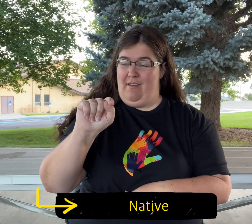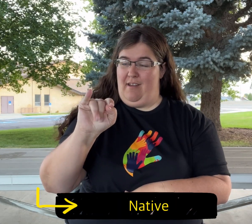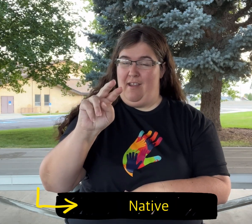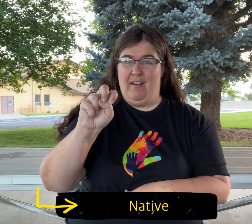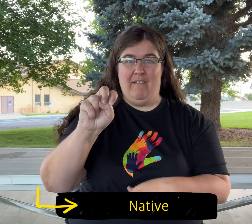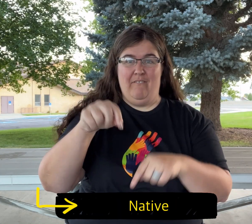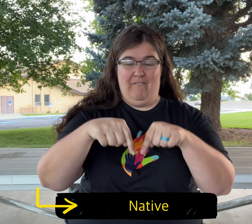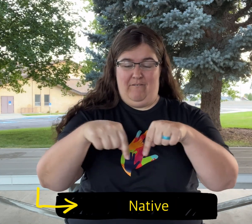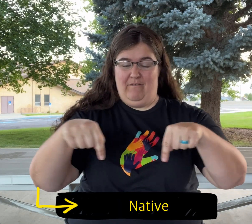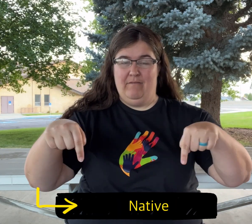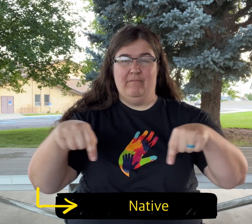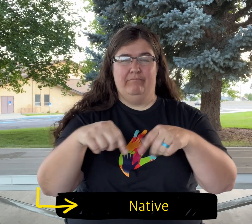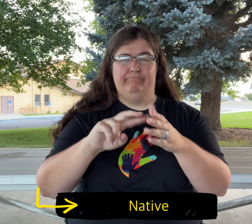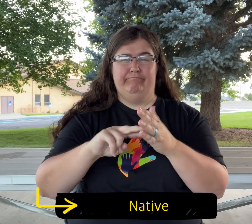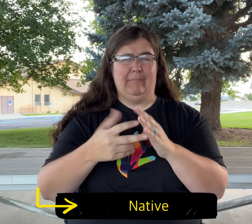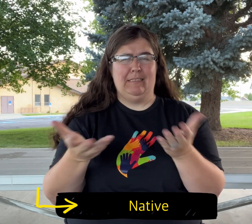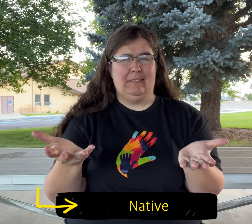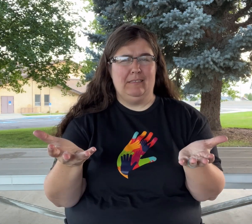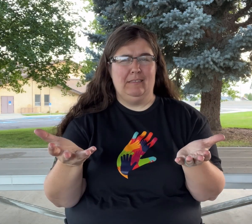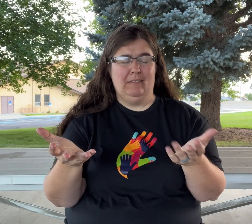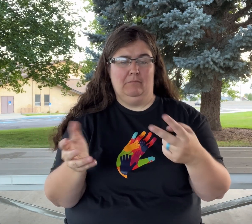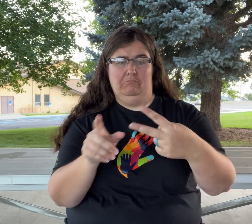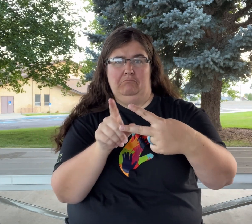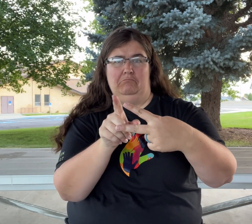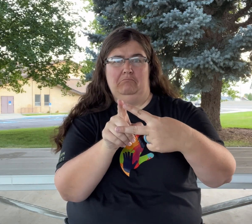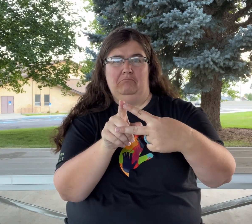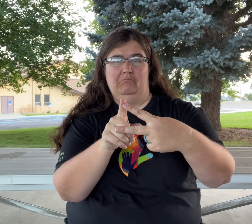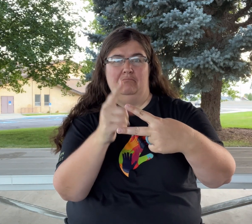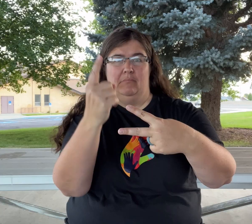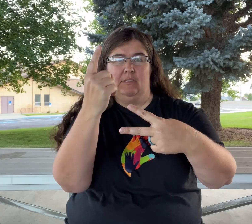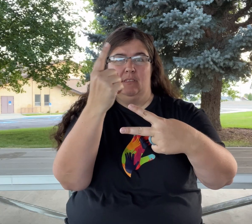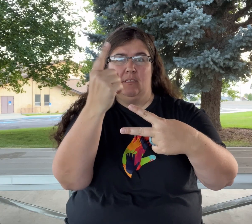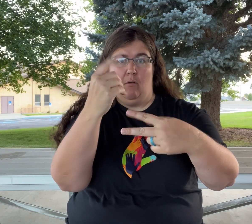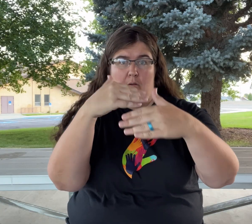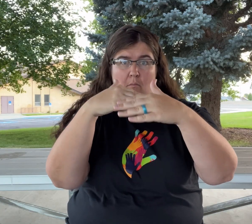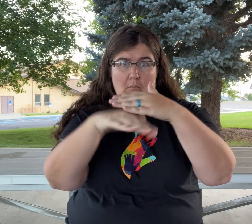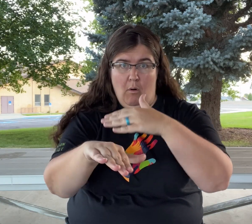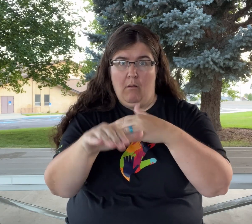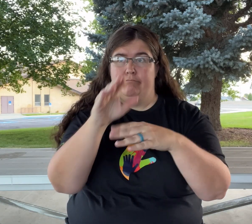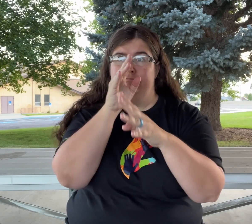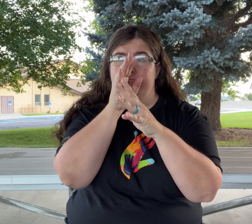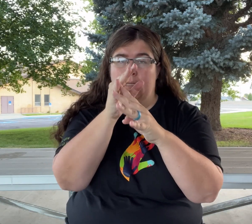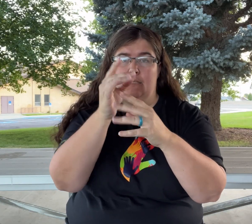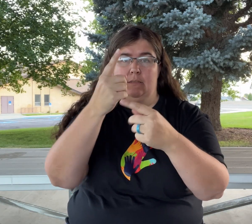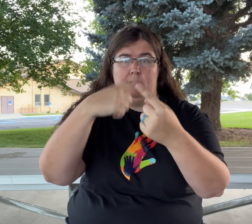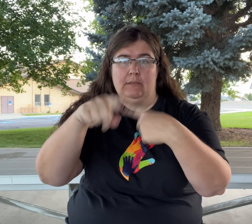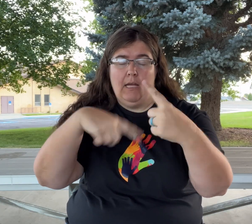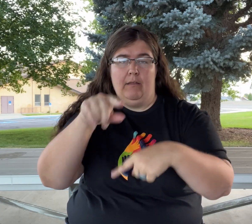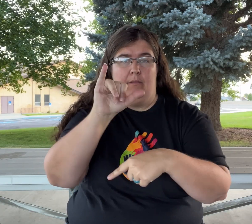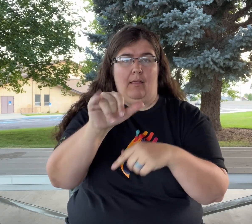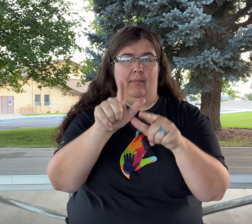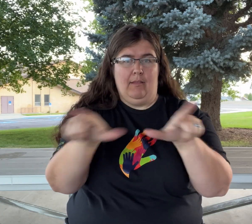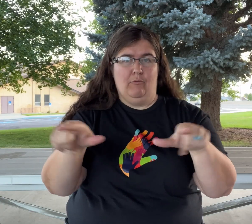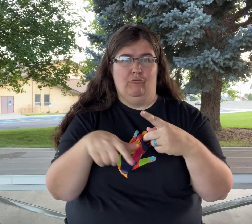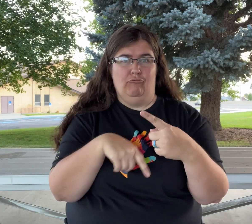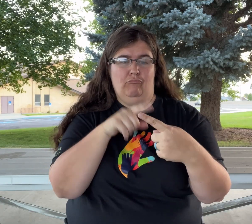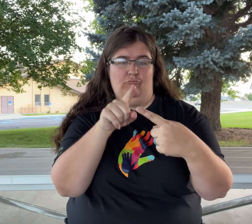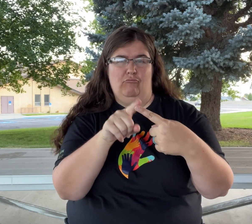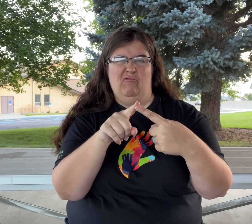can be divided up into two groups of people. First, those who were born speaking or signing that language.